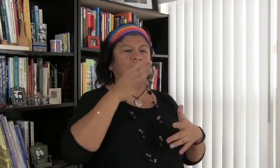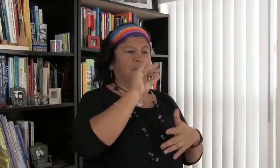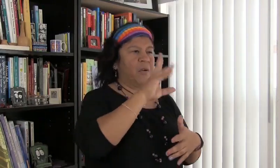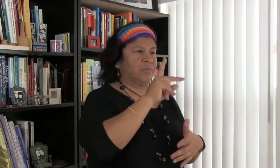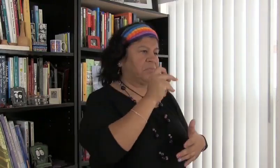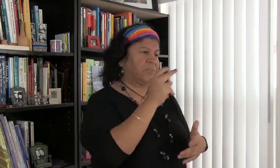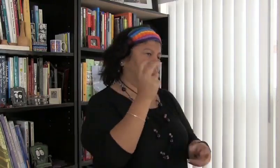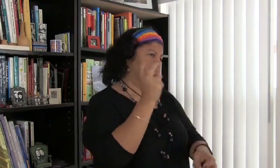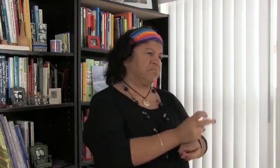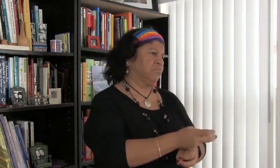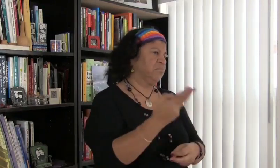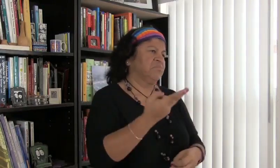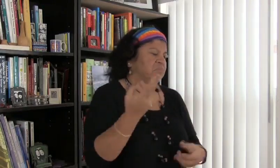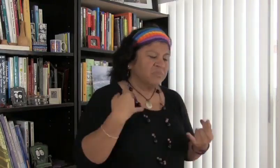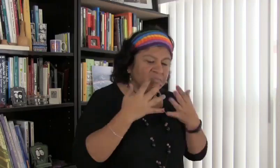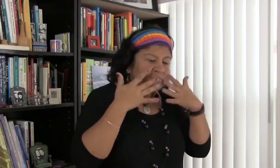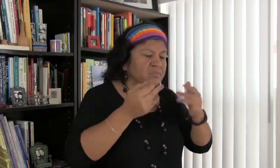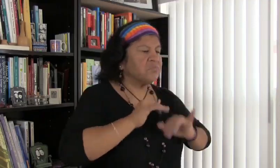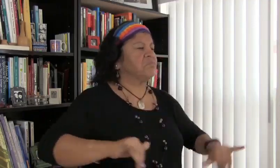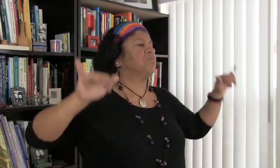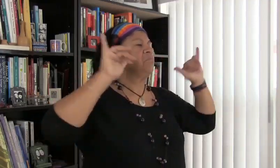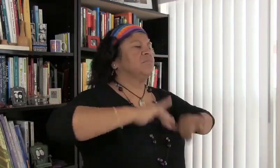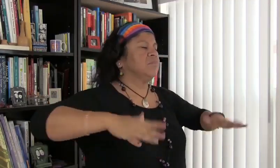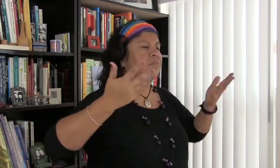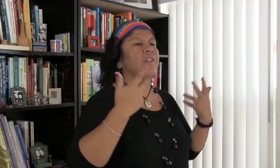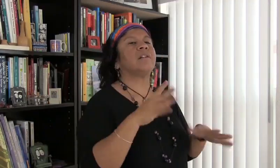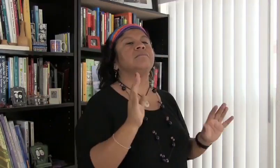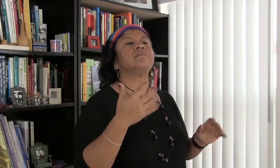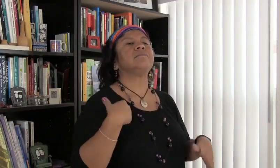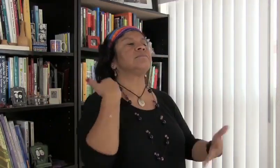We never used forks, it was just unnecessary.